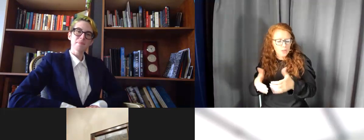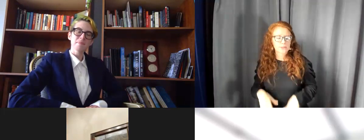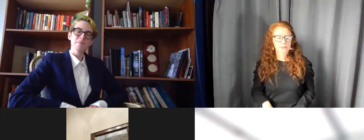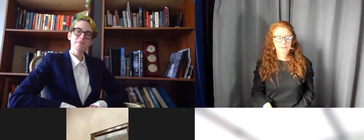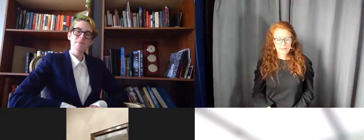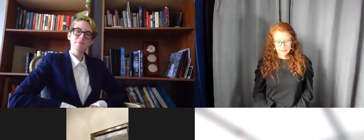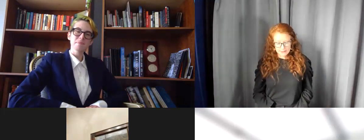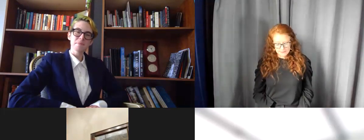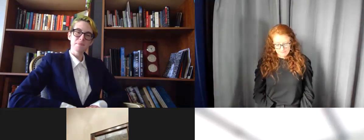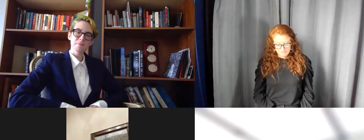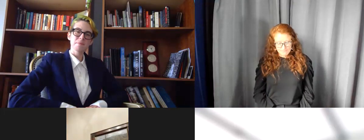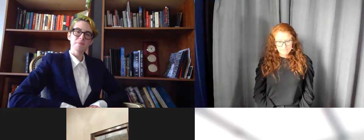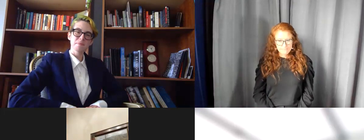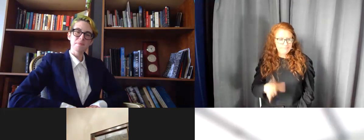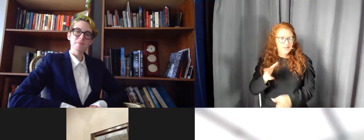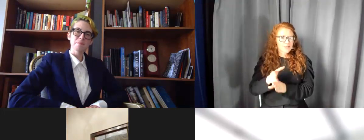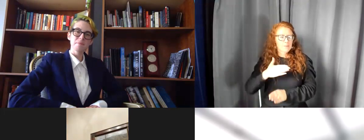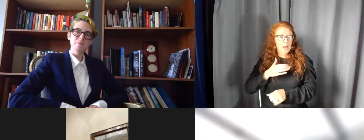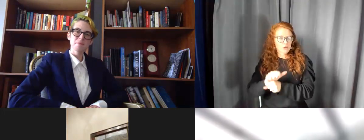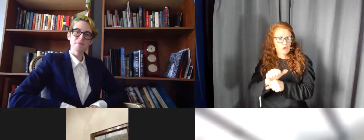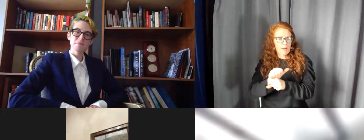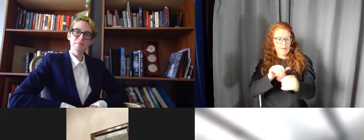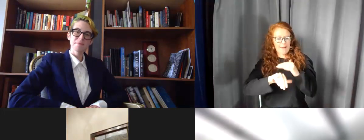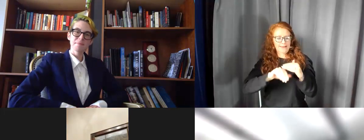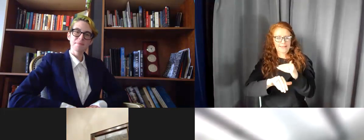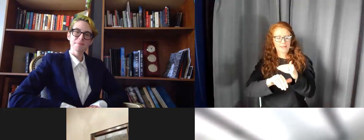Jordan Radford: for for my job. I I work in access services and higher education.